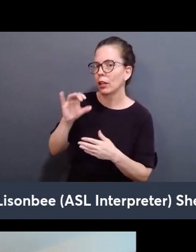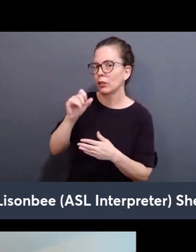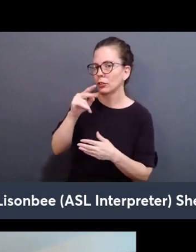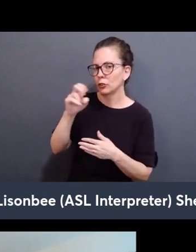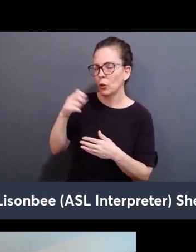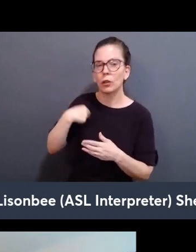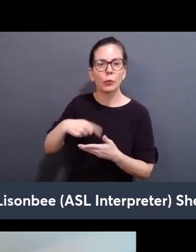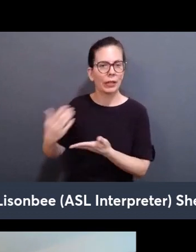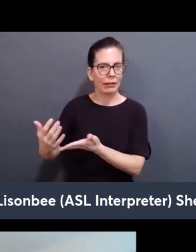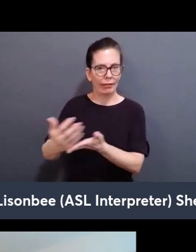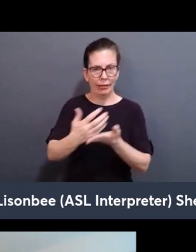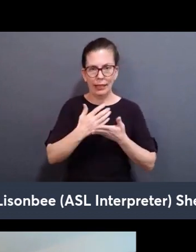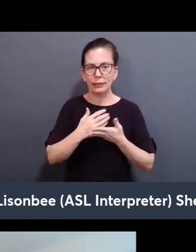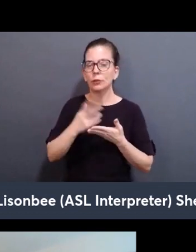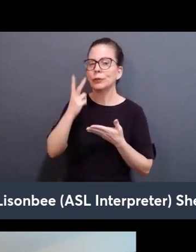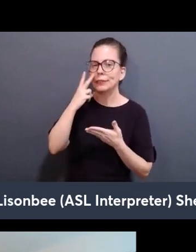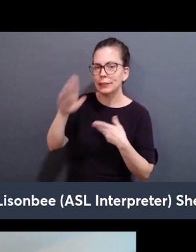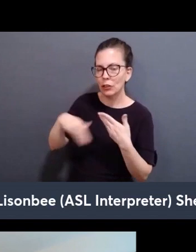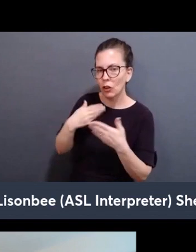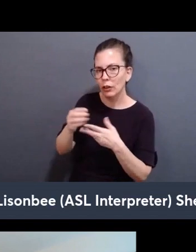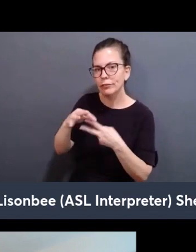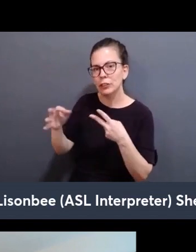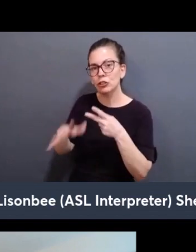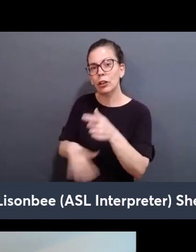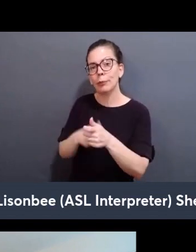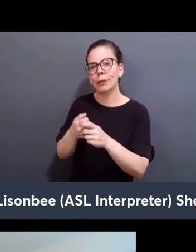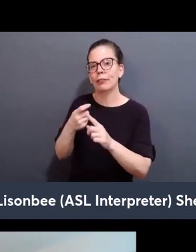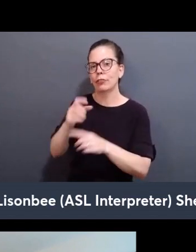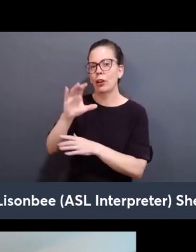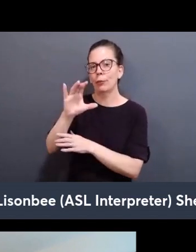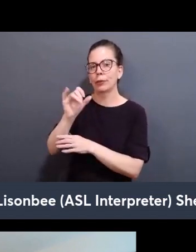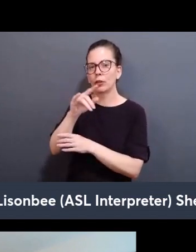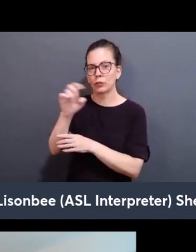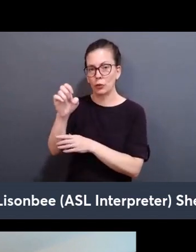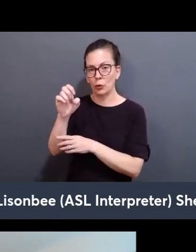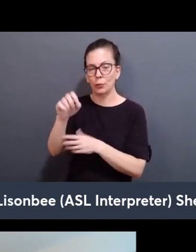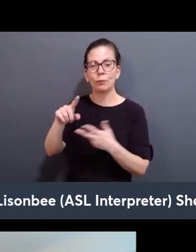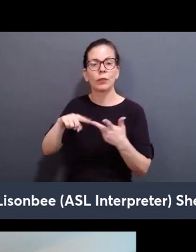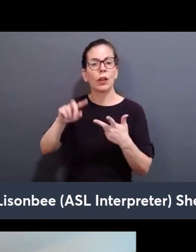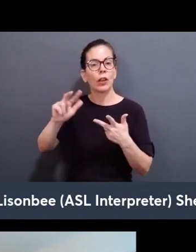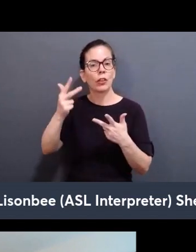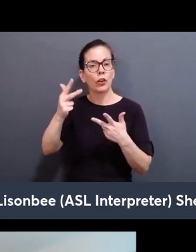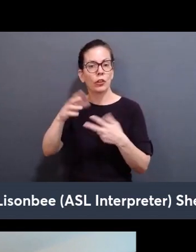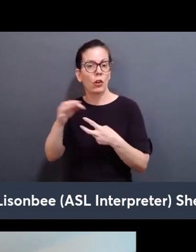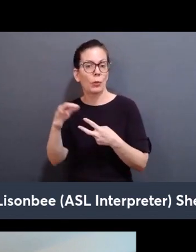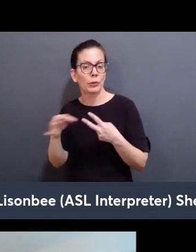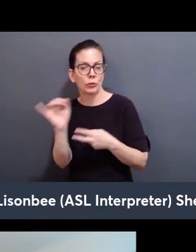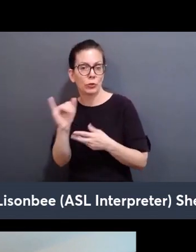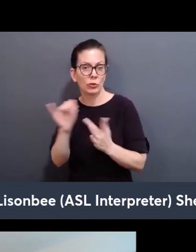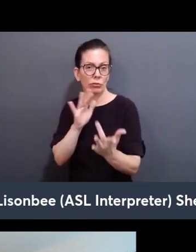and see all the featured updates from the Console. And the third channel that I would recommend is just reaching out to us on Twitter.